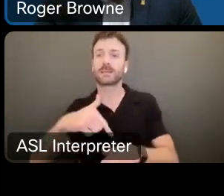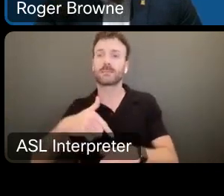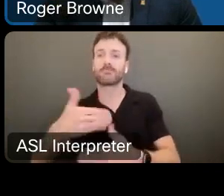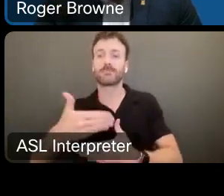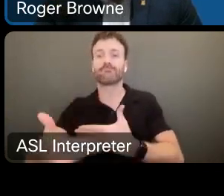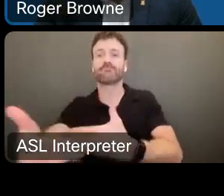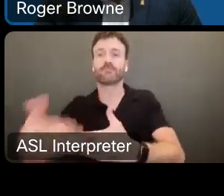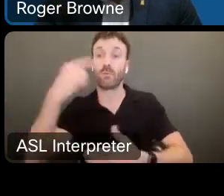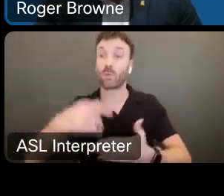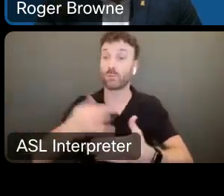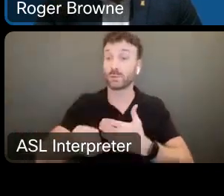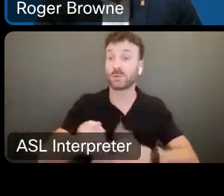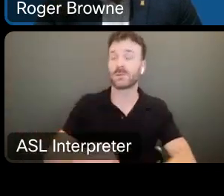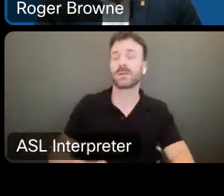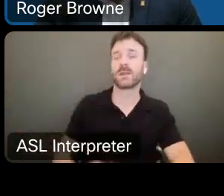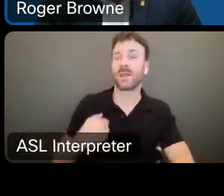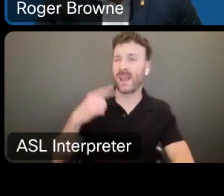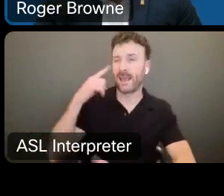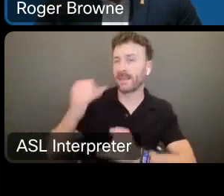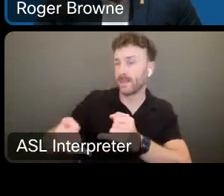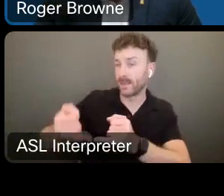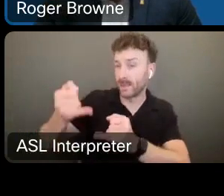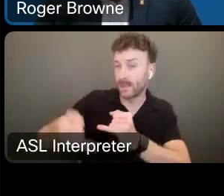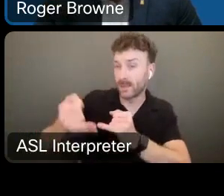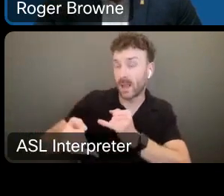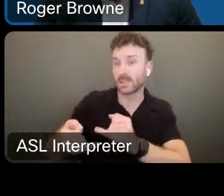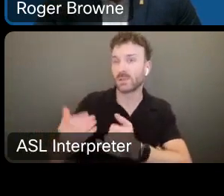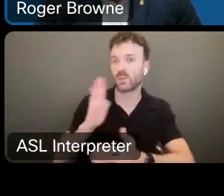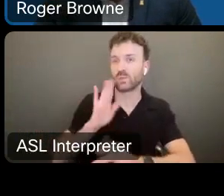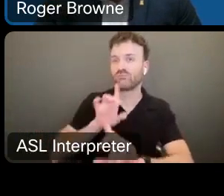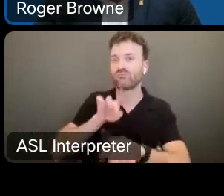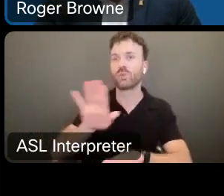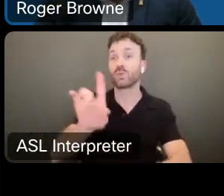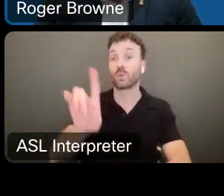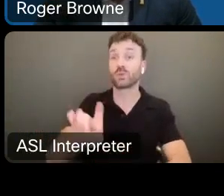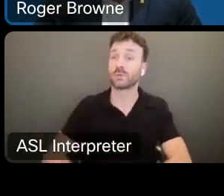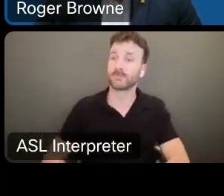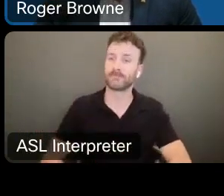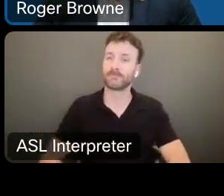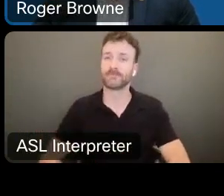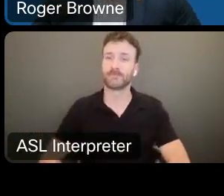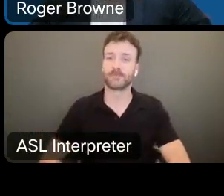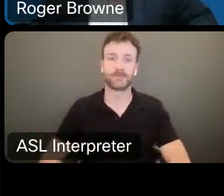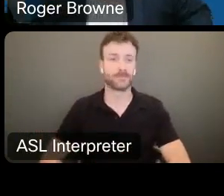and I believe we'll have time at the end for any questions that you may have for us. So without further ado,